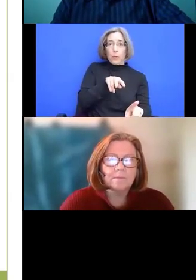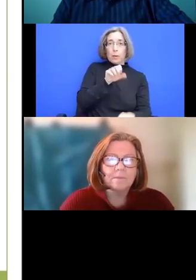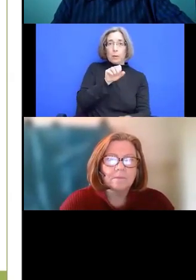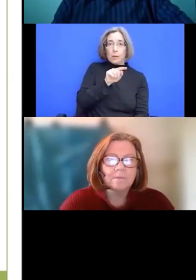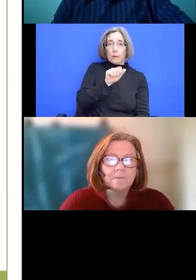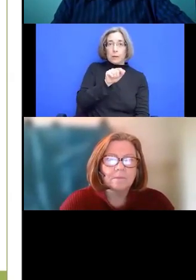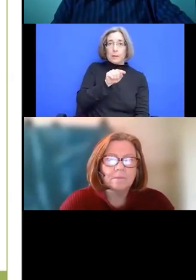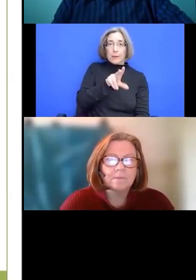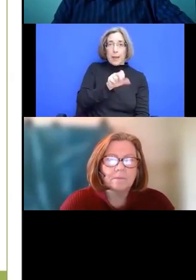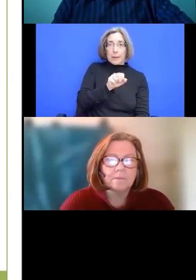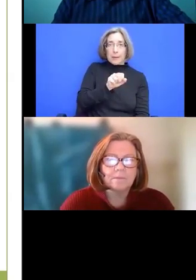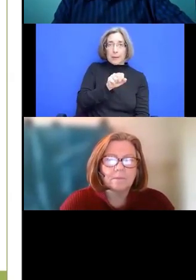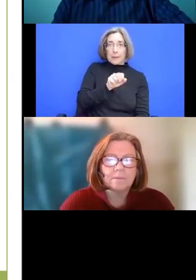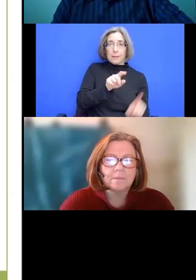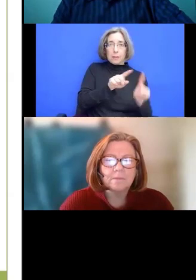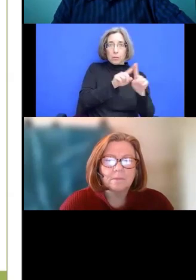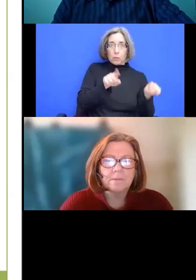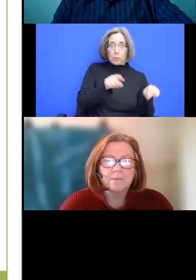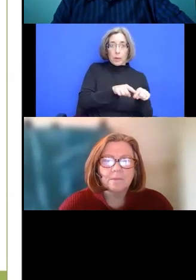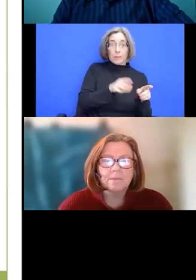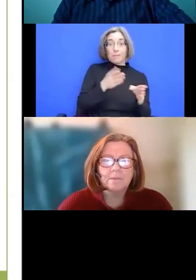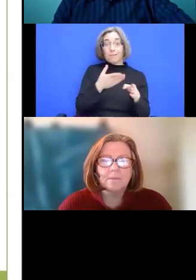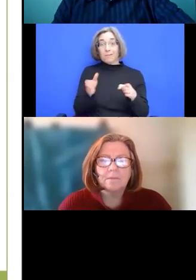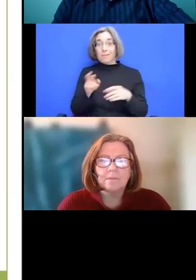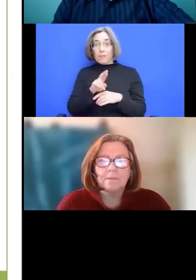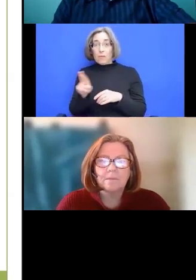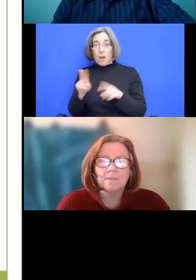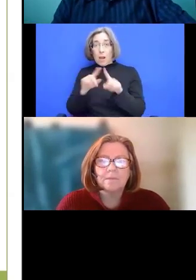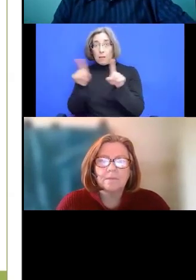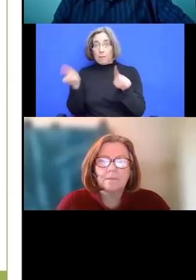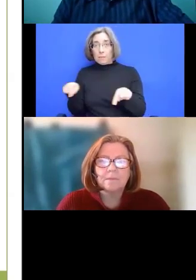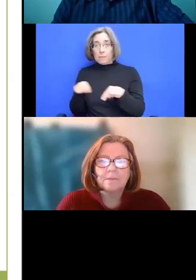And then, to the right is what we call a signing official.